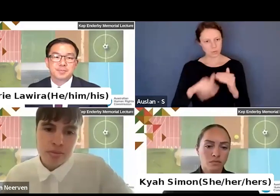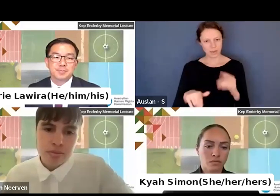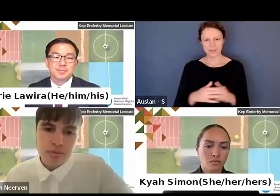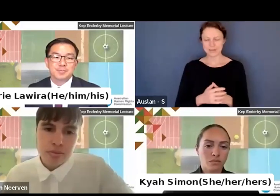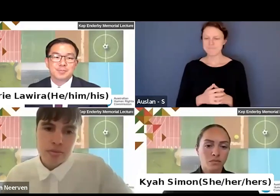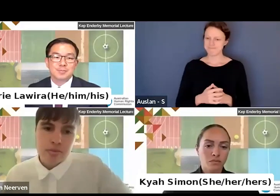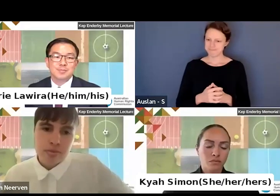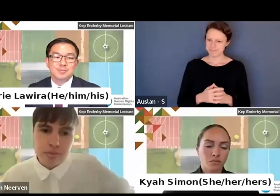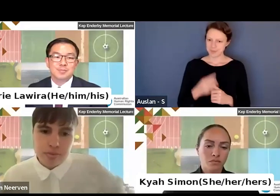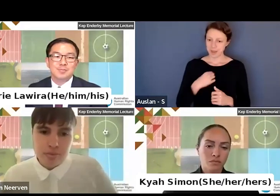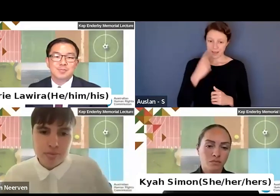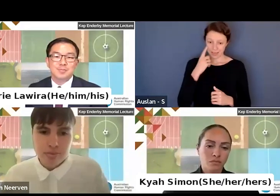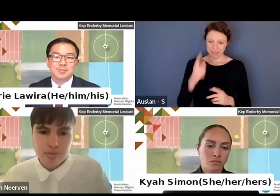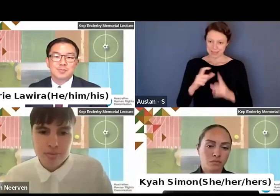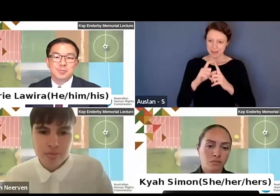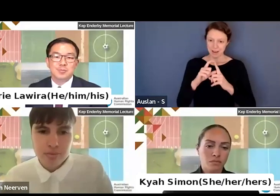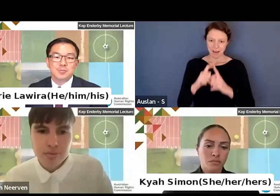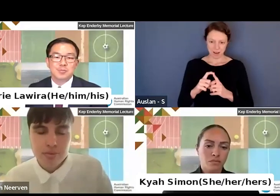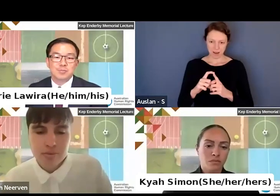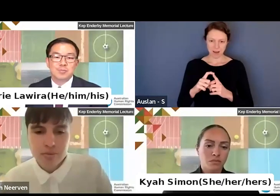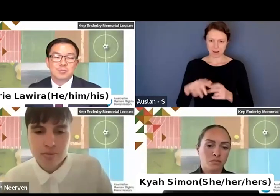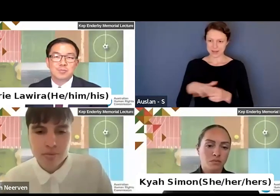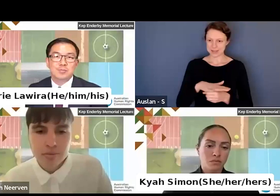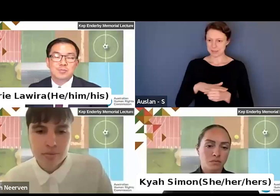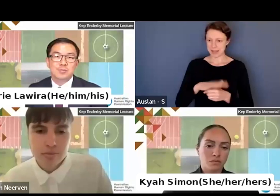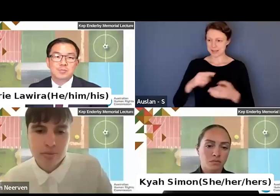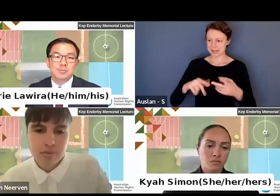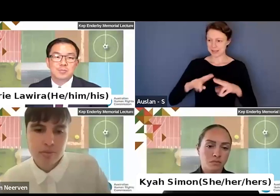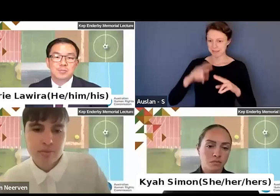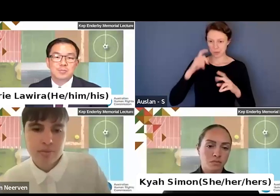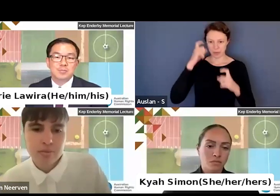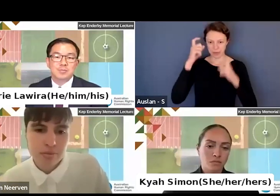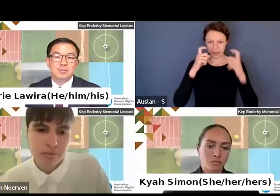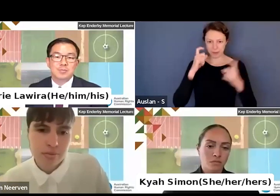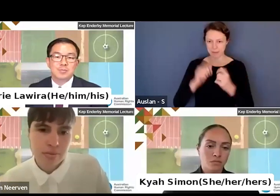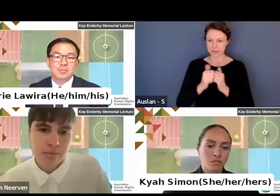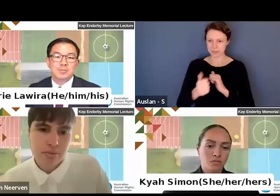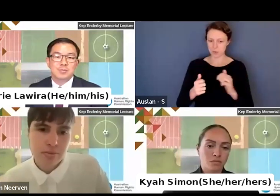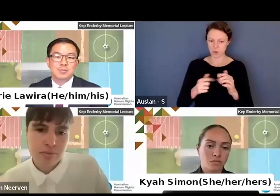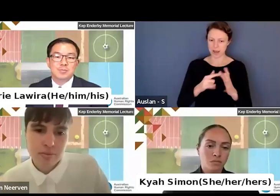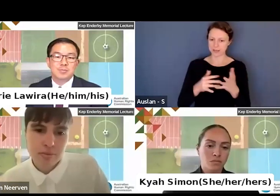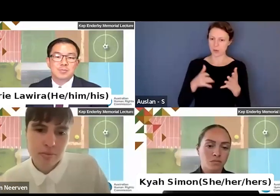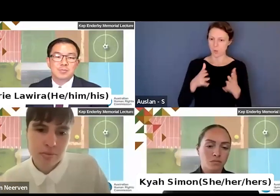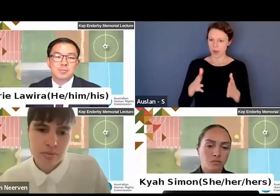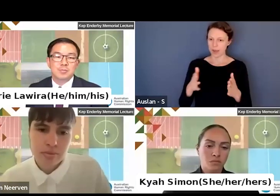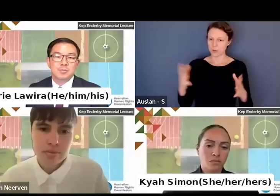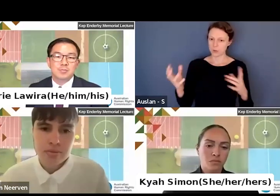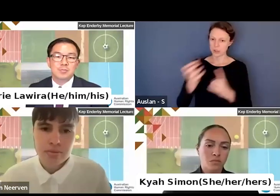If you're looking at thinking about sport as a vehicle for justice, I think it's a challenging space. I think one of the challenges